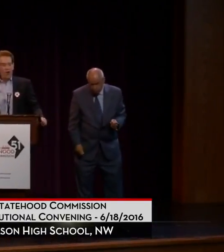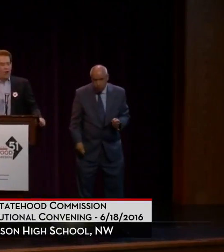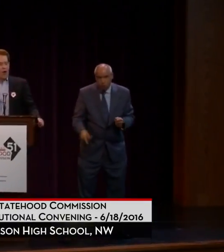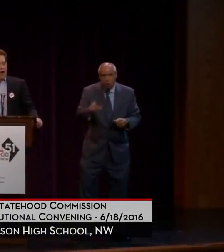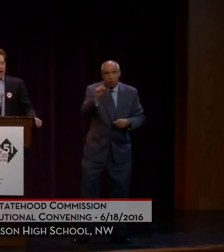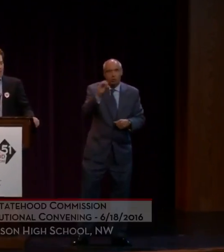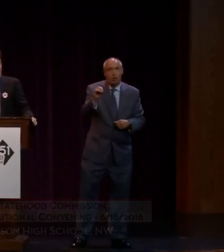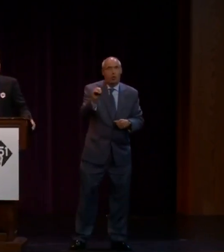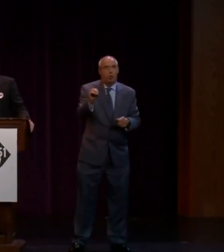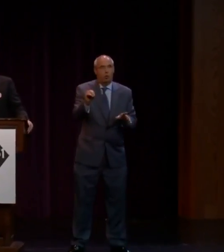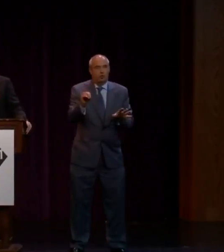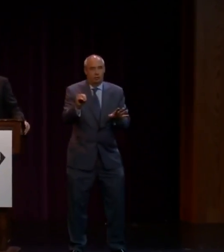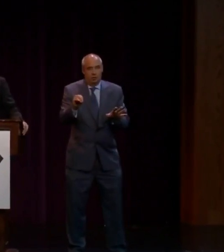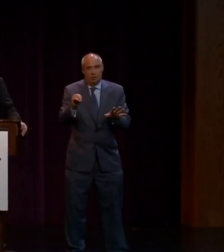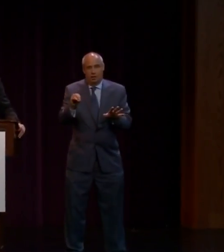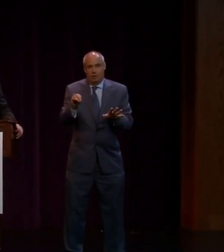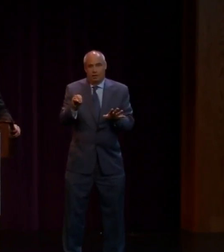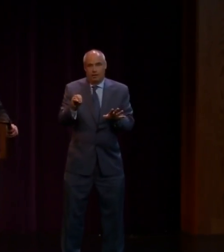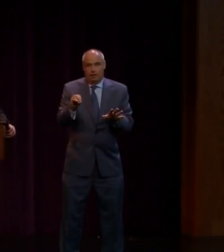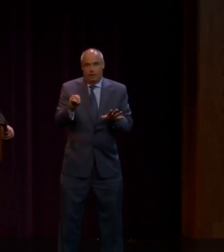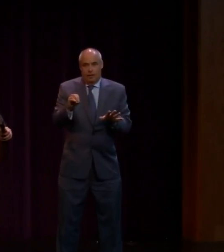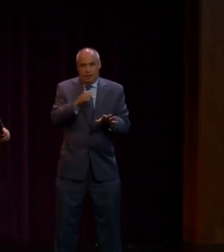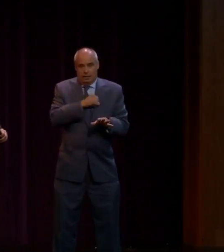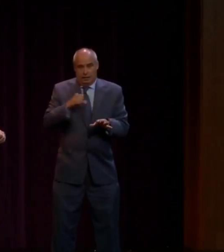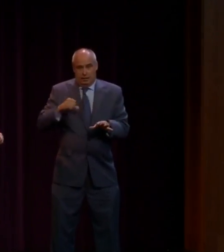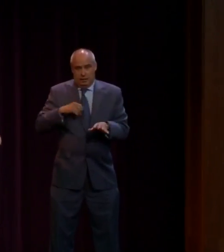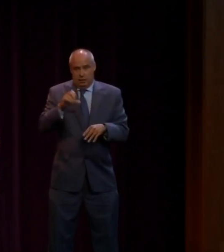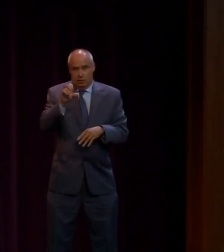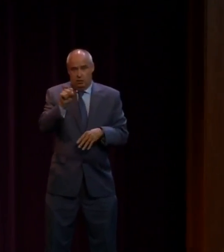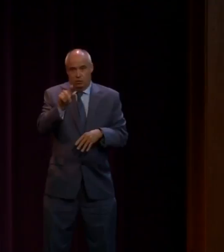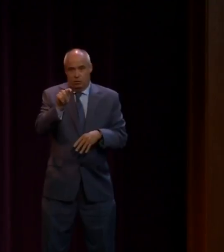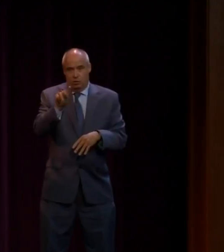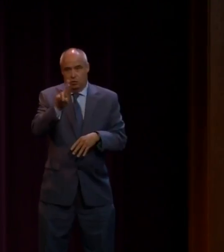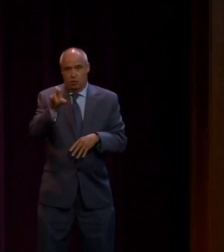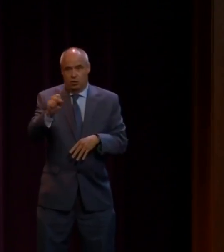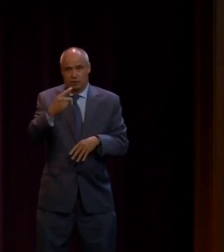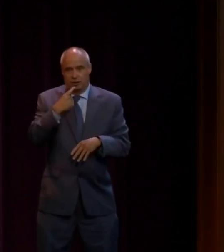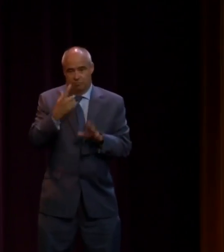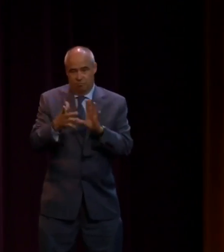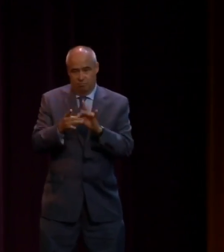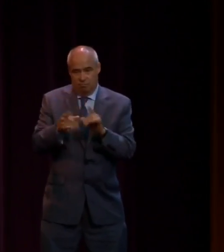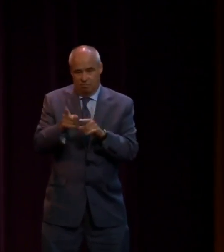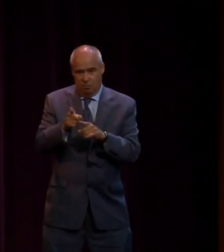SO AS SENATOR STRAUSS SAID A MINUTE AGO, THIS IS ABOUT HEARING FROM YOU ALL THIS MORNING.